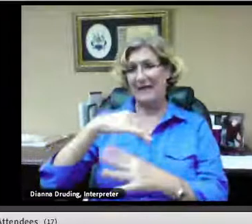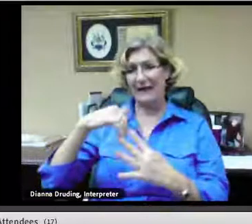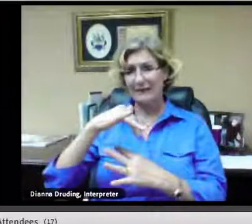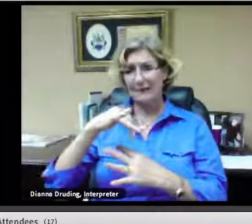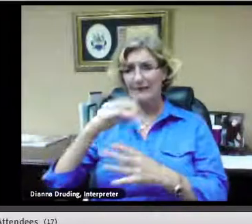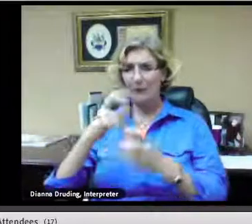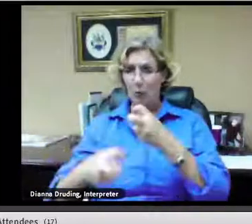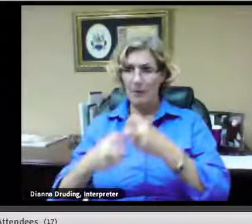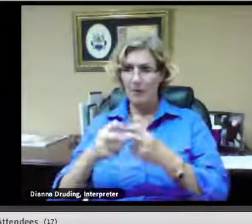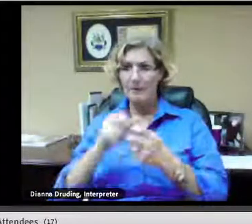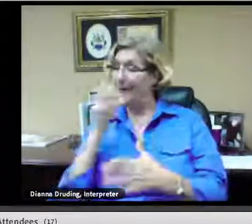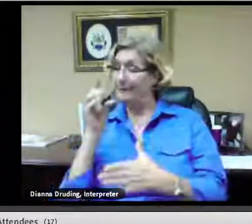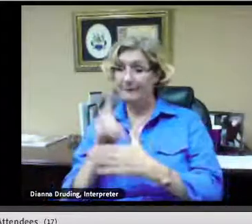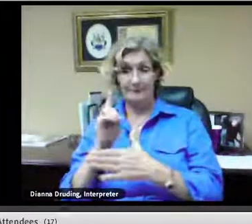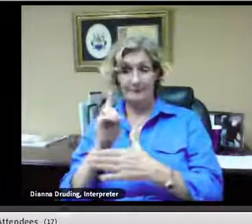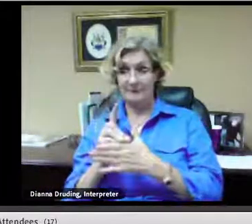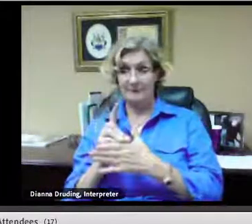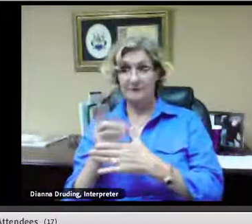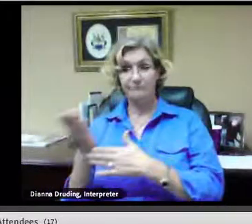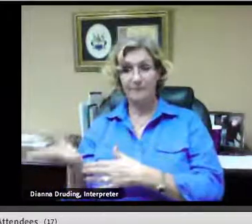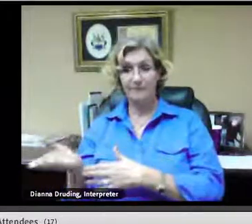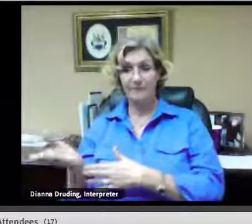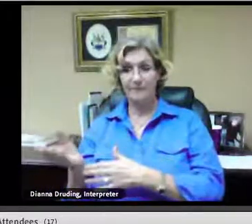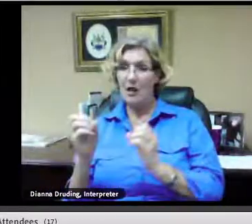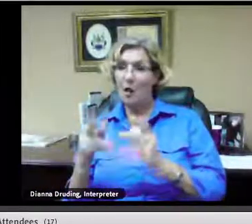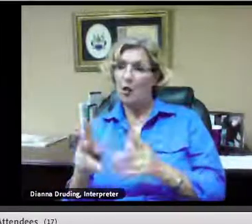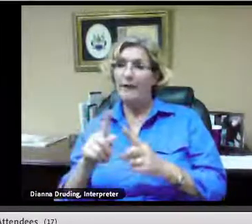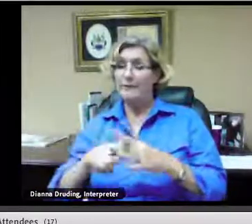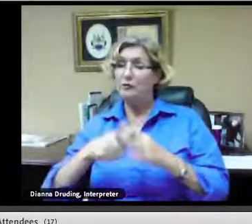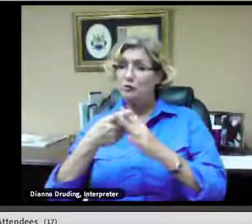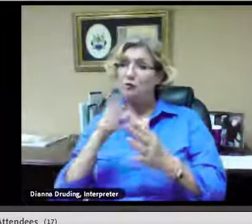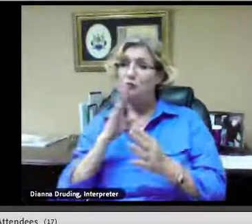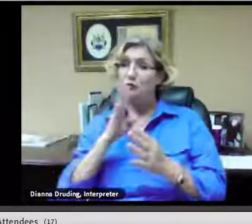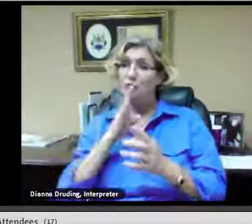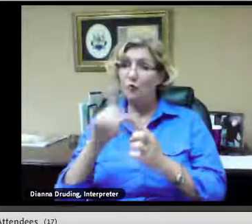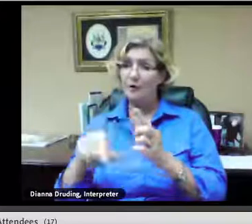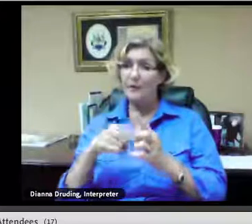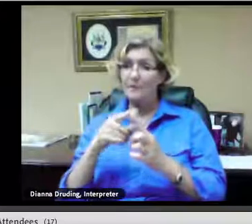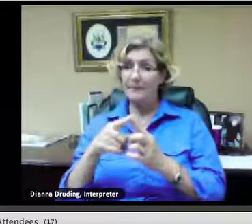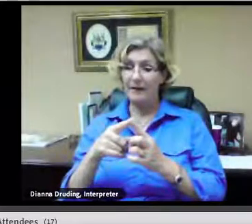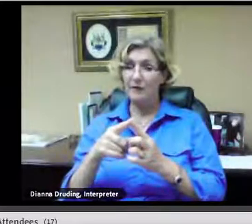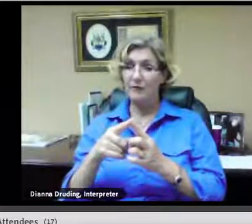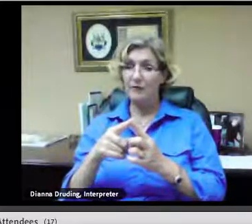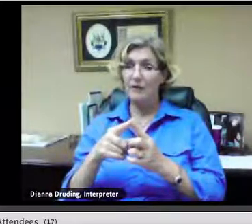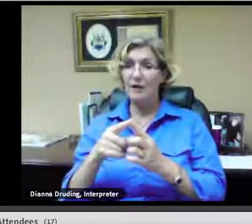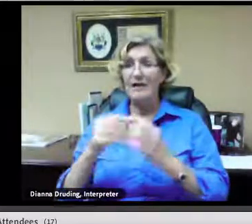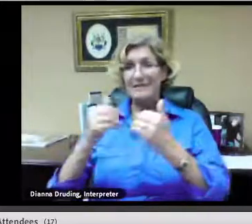talking about segregated services or that we have prejudice or we have poverty